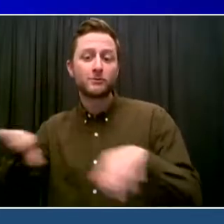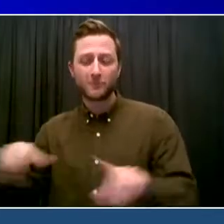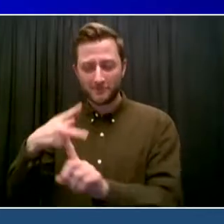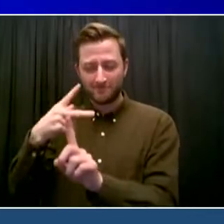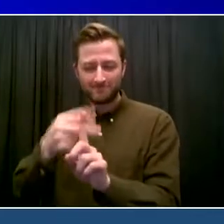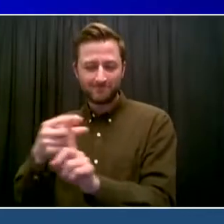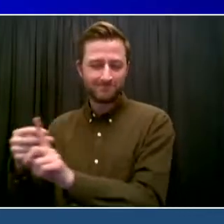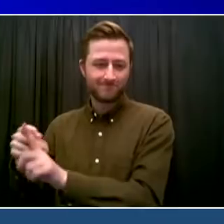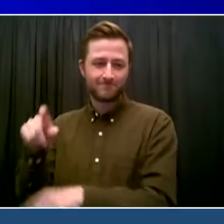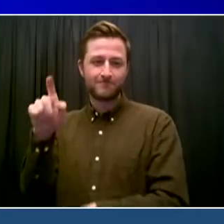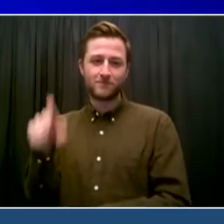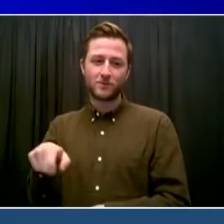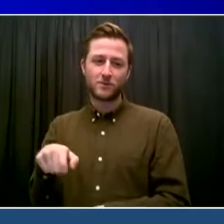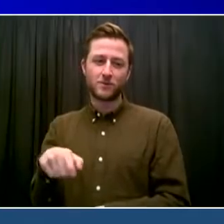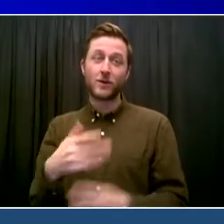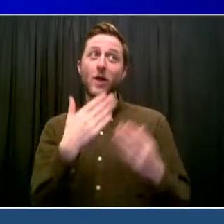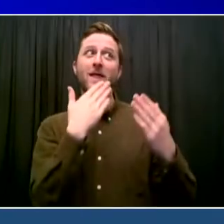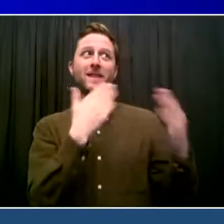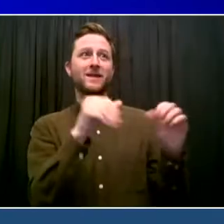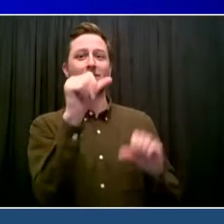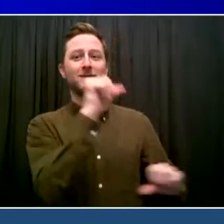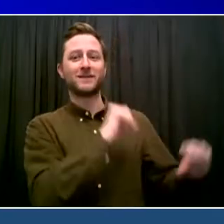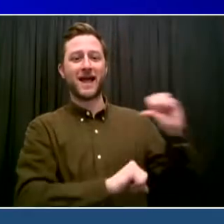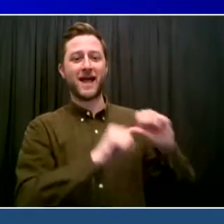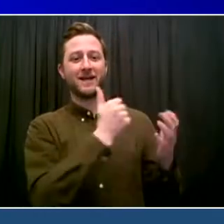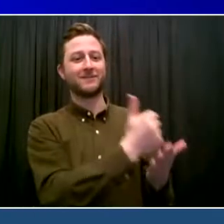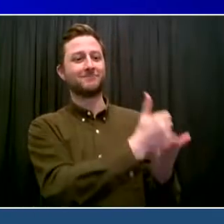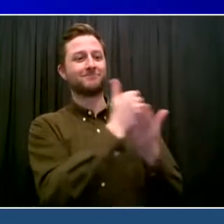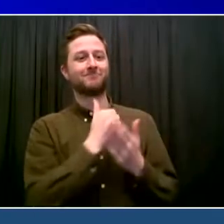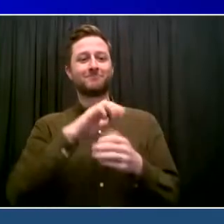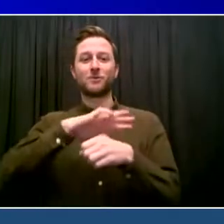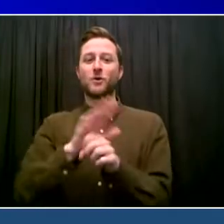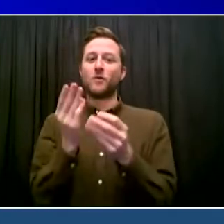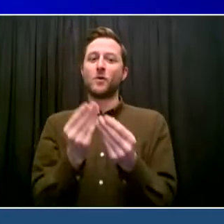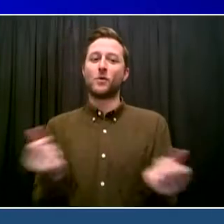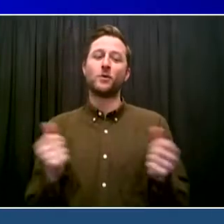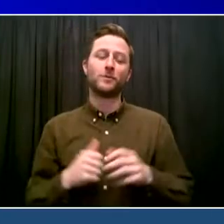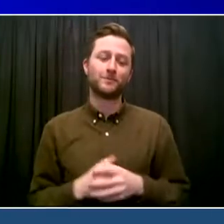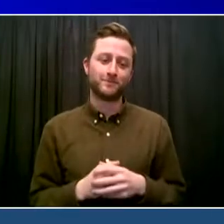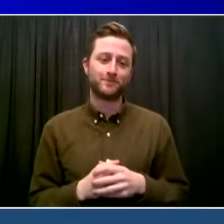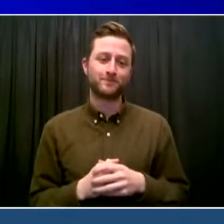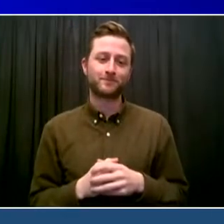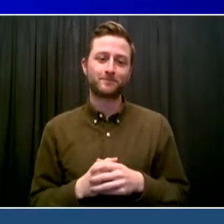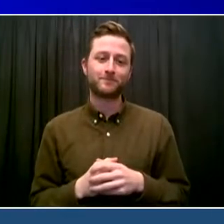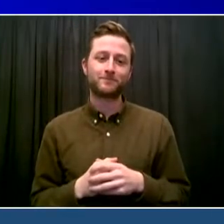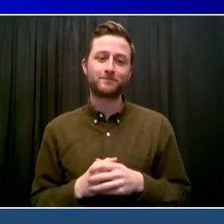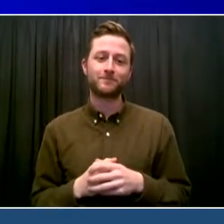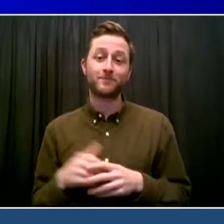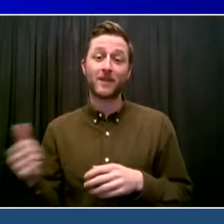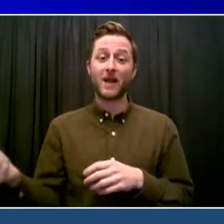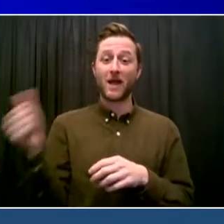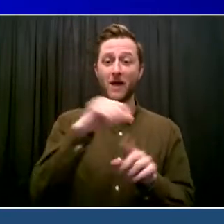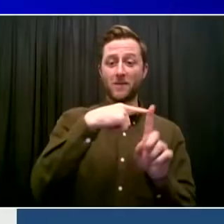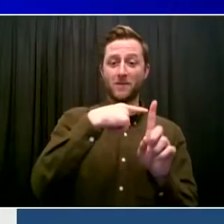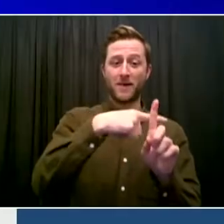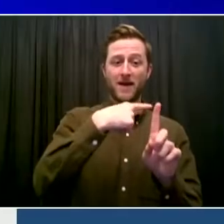OLDER. LET'S TAKE ADVANTAE GOF THE MODERN SCIENCE COMING TOGETHER TO SOLVE THIS